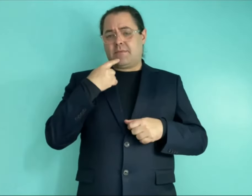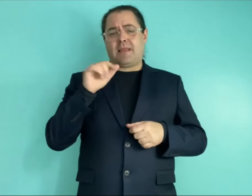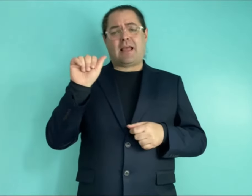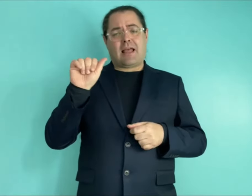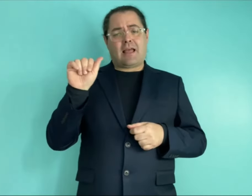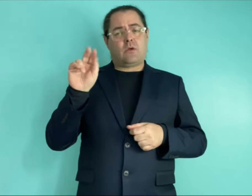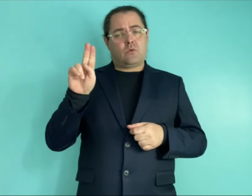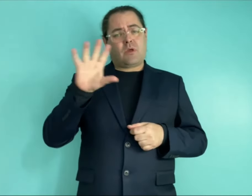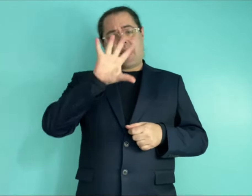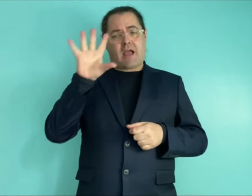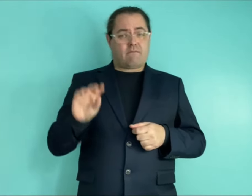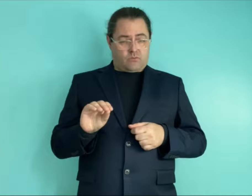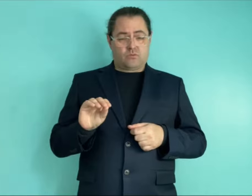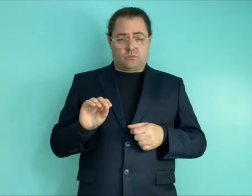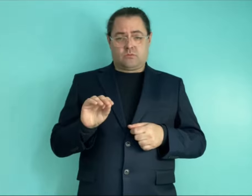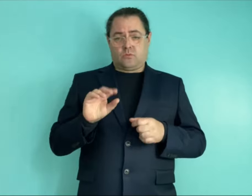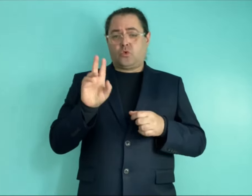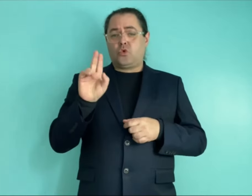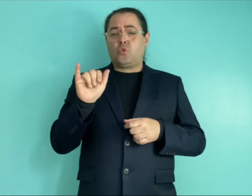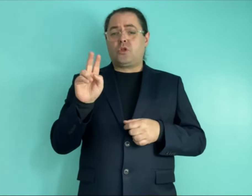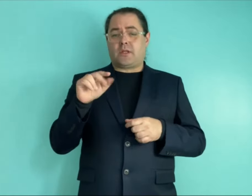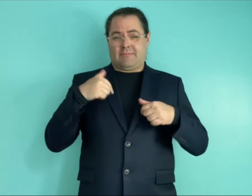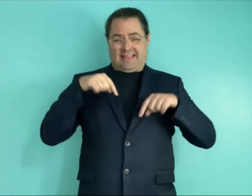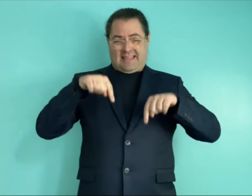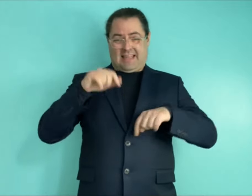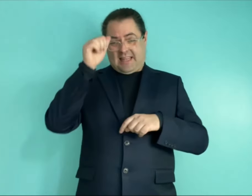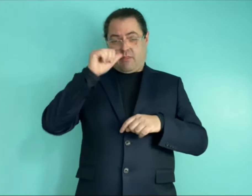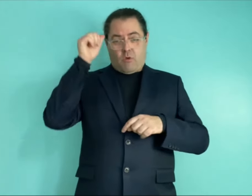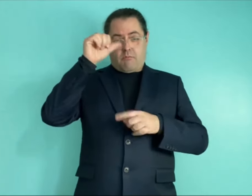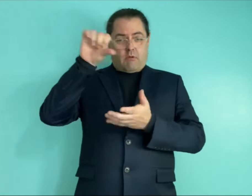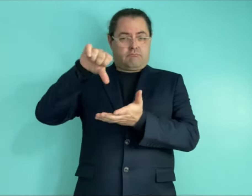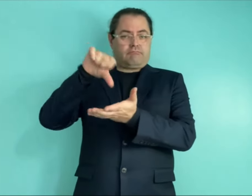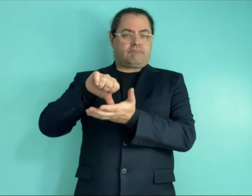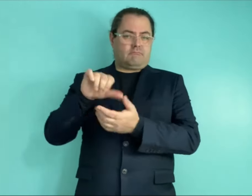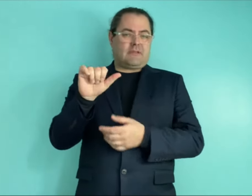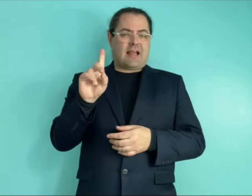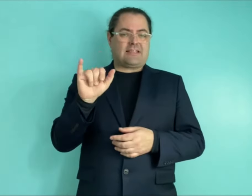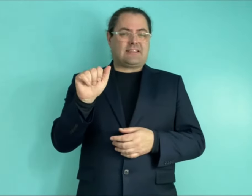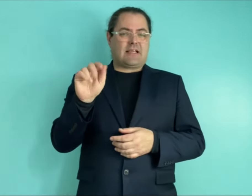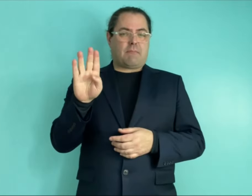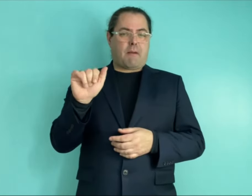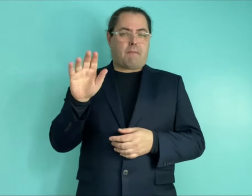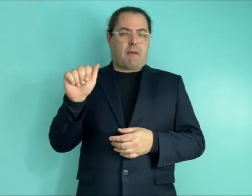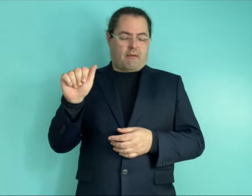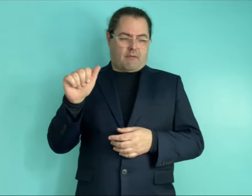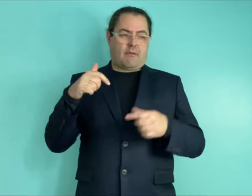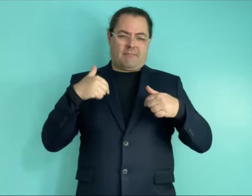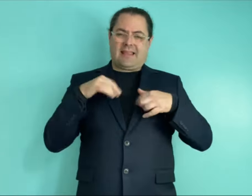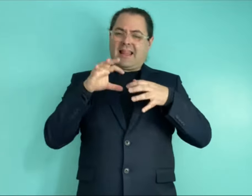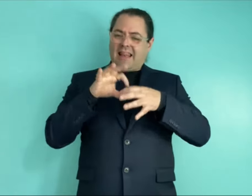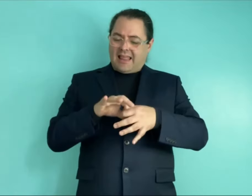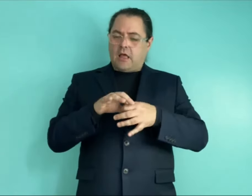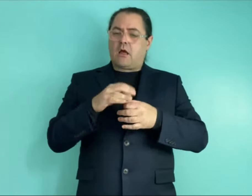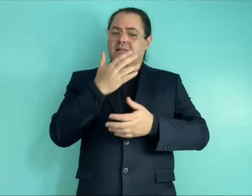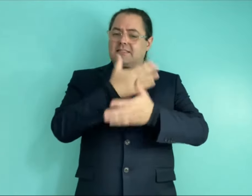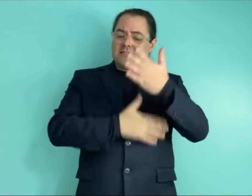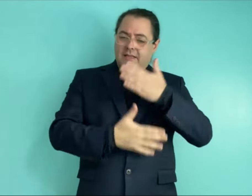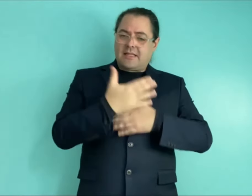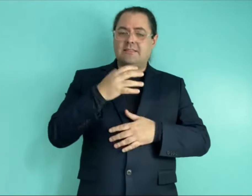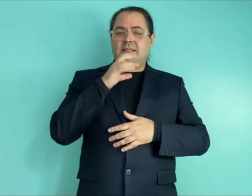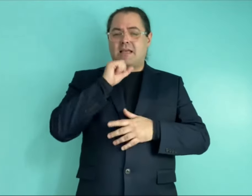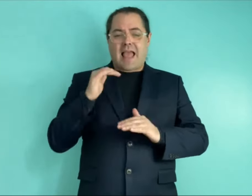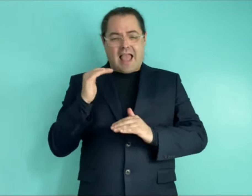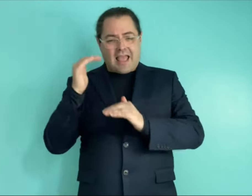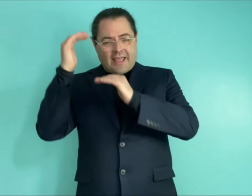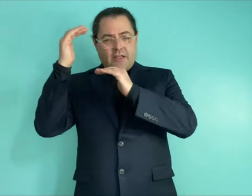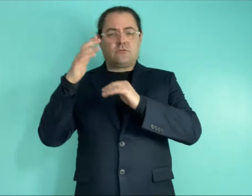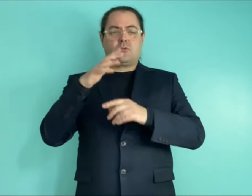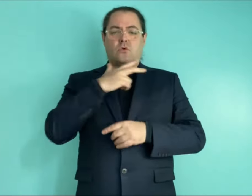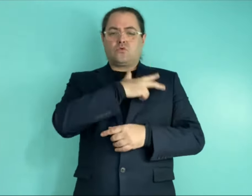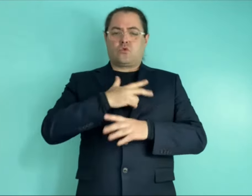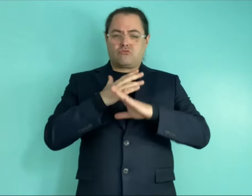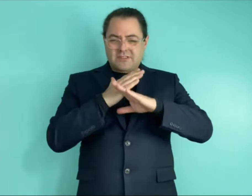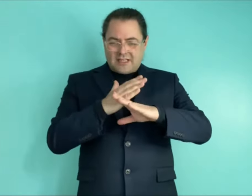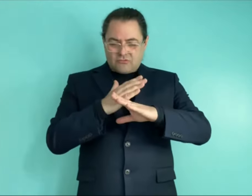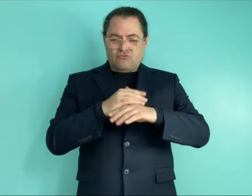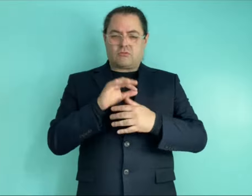Addis Ababa, Ethiopia. 16:16:31 Africa. These are the programs that